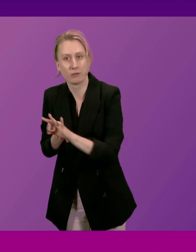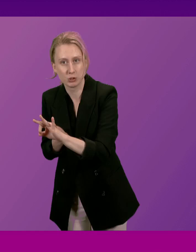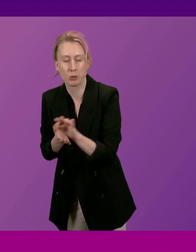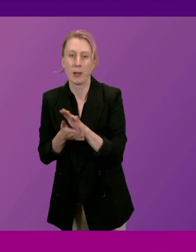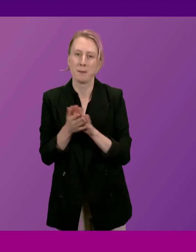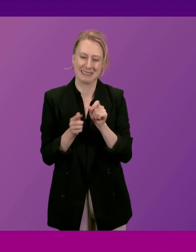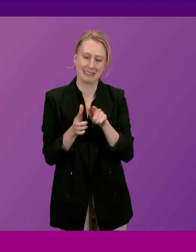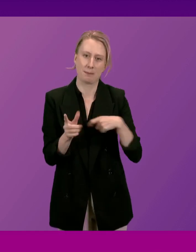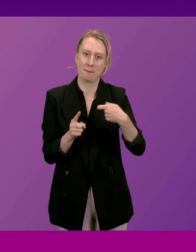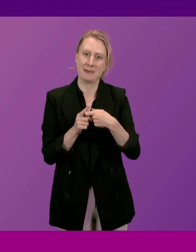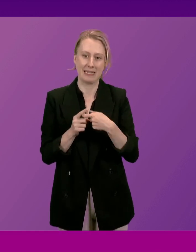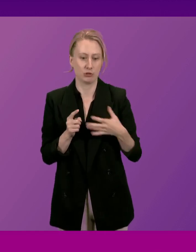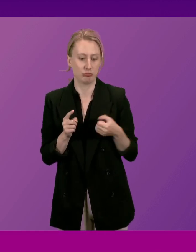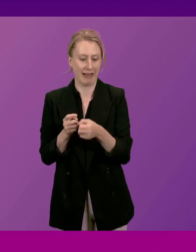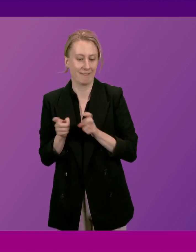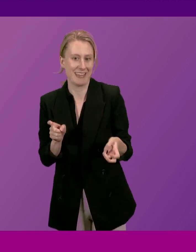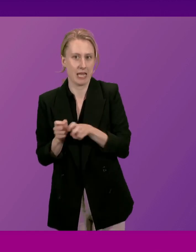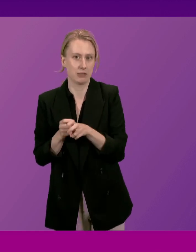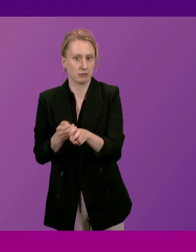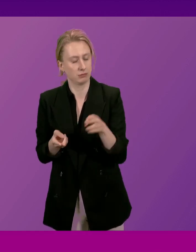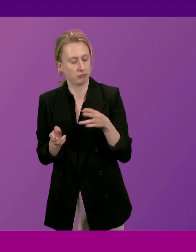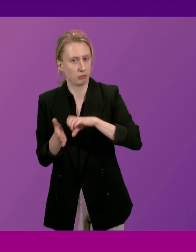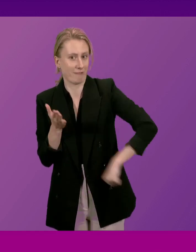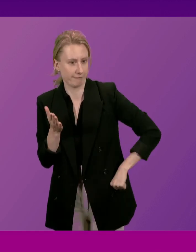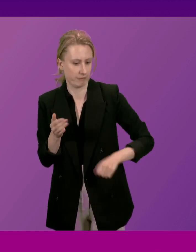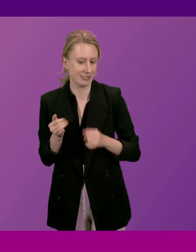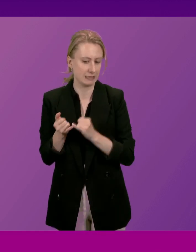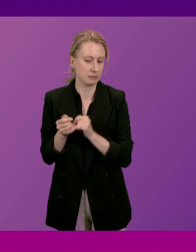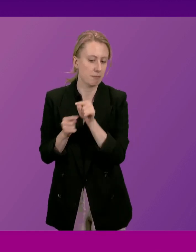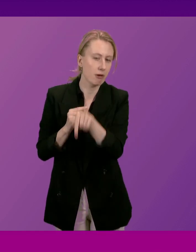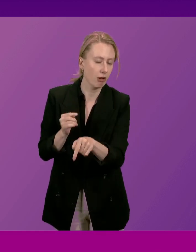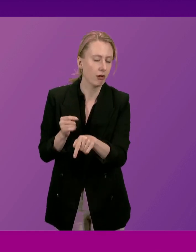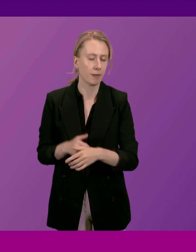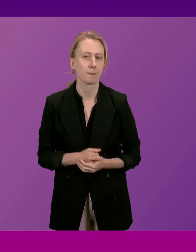rail fares from 1 September. I hope that that is taken as an example of good faith